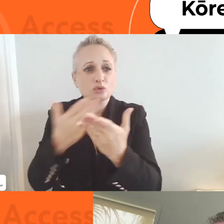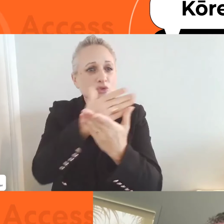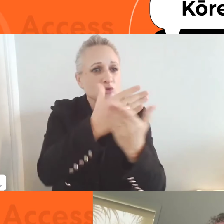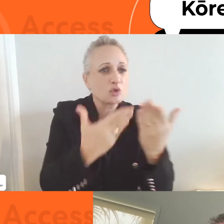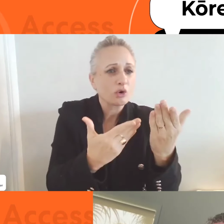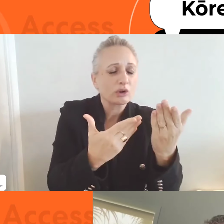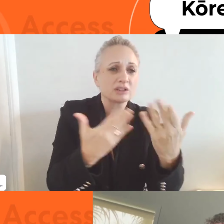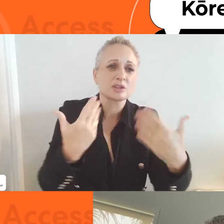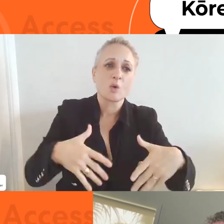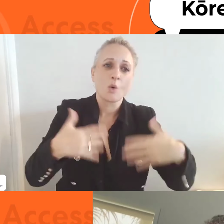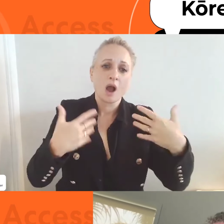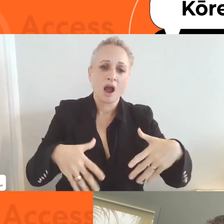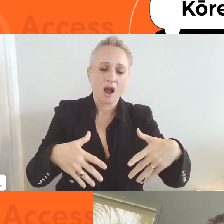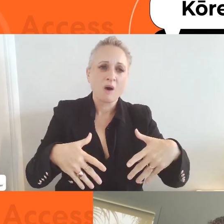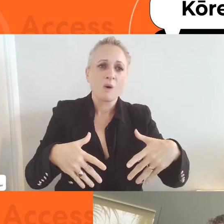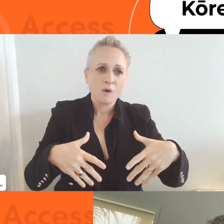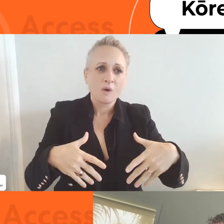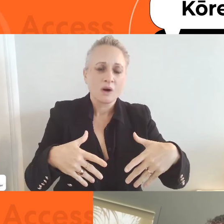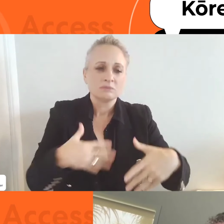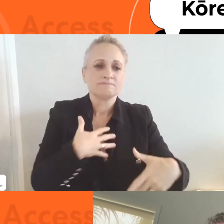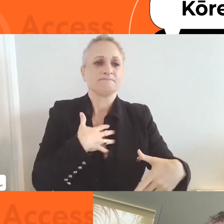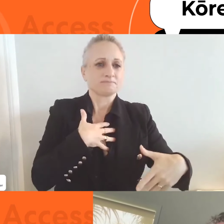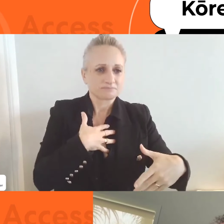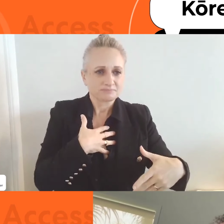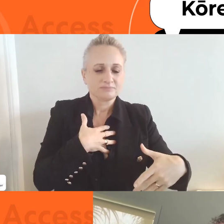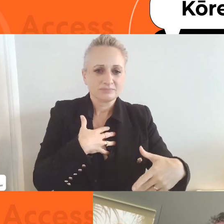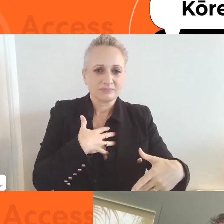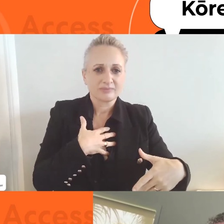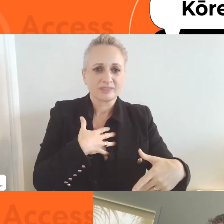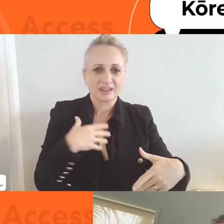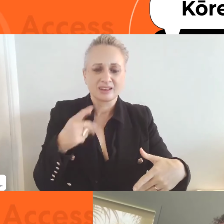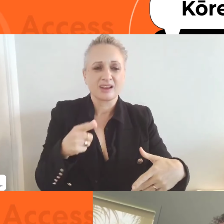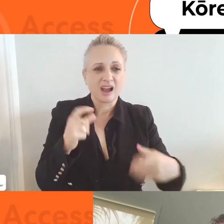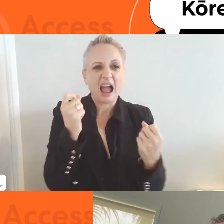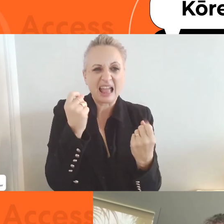as well, whether it's the hassle of trying to find accessible housing,